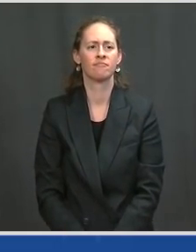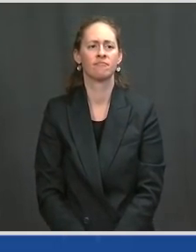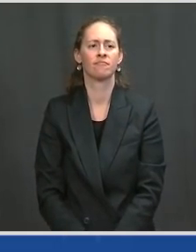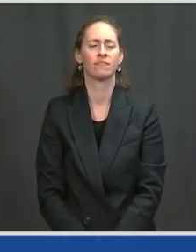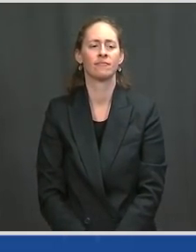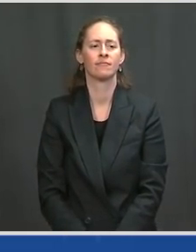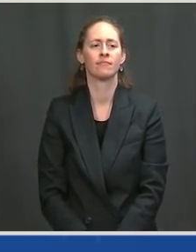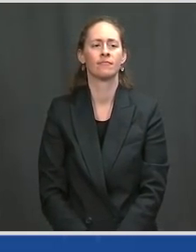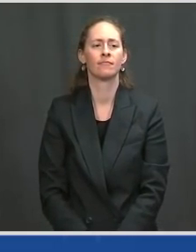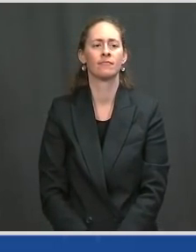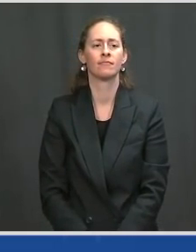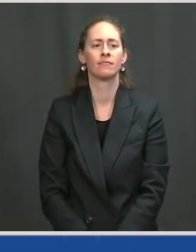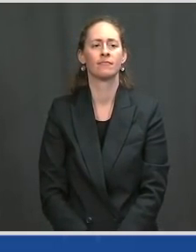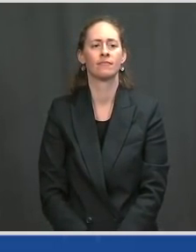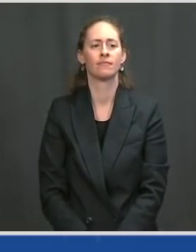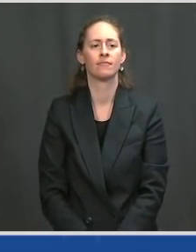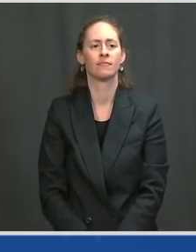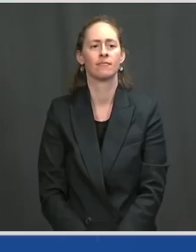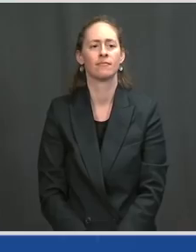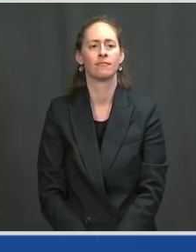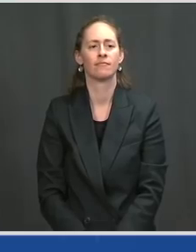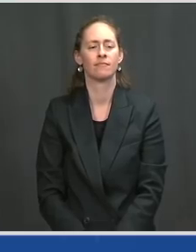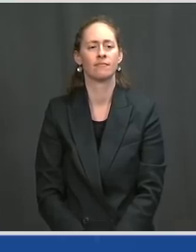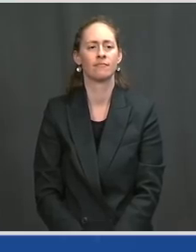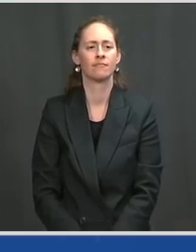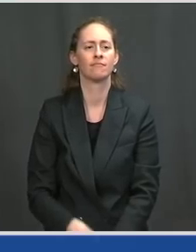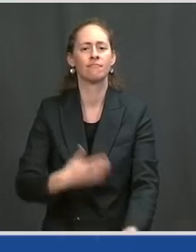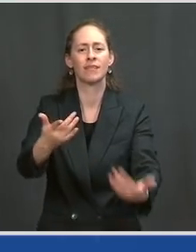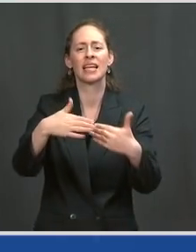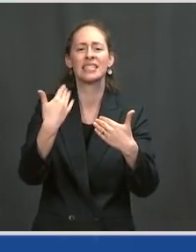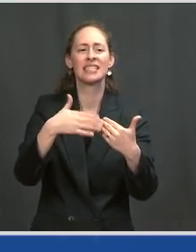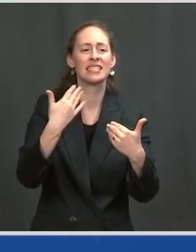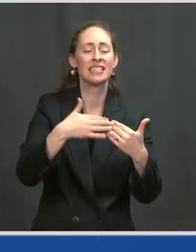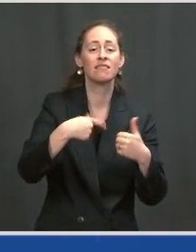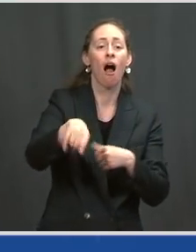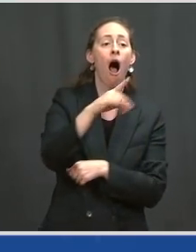that it's a major factor in labor shortages. Americans want to work.